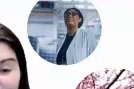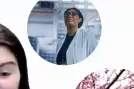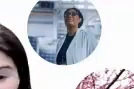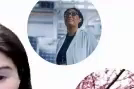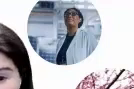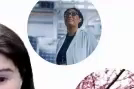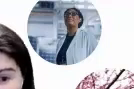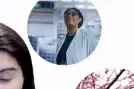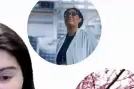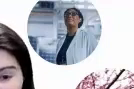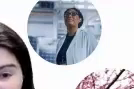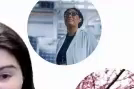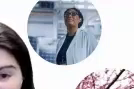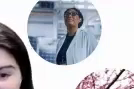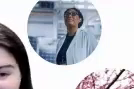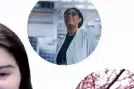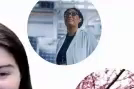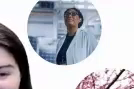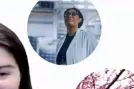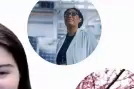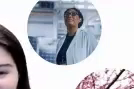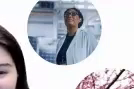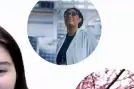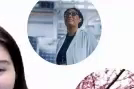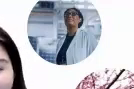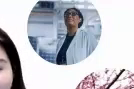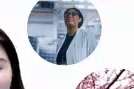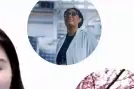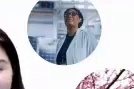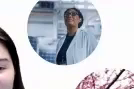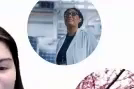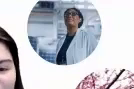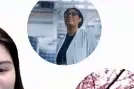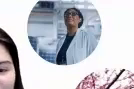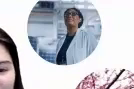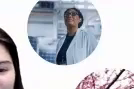that hundred and 85 S-STEM scholars will be presenting posters